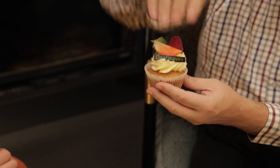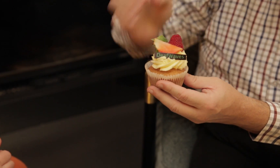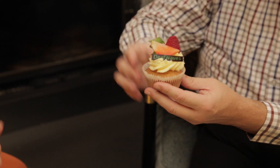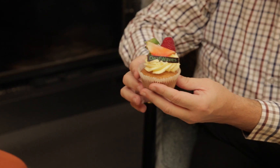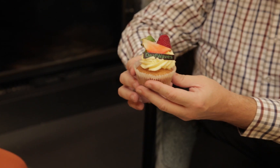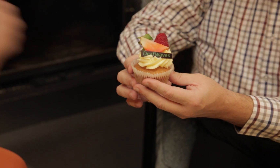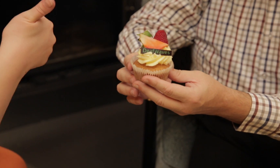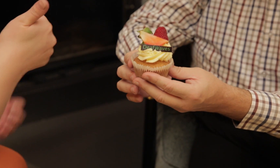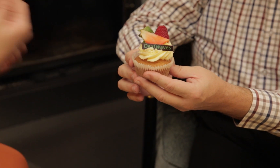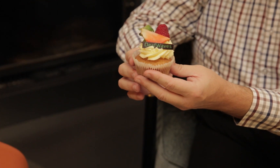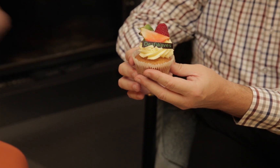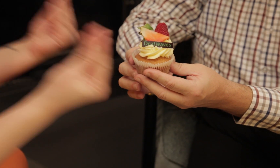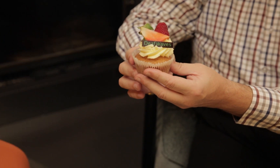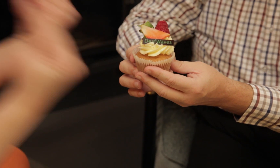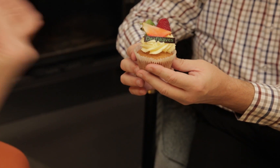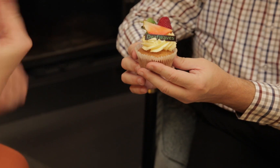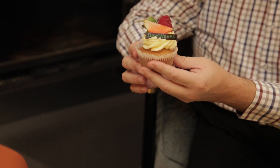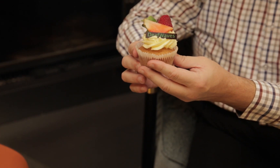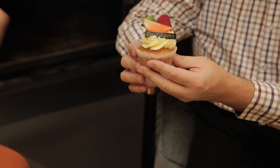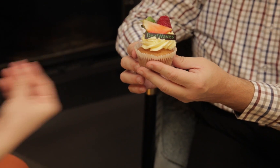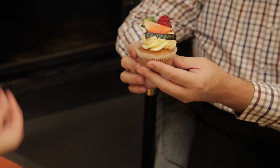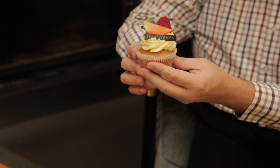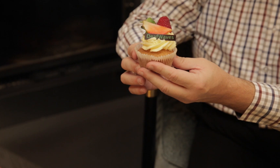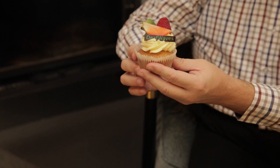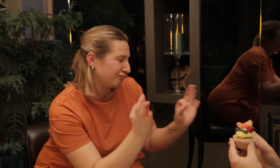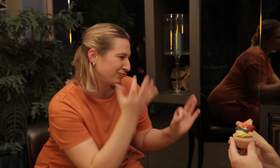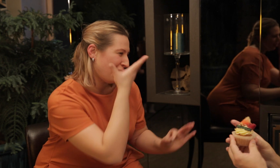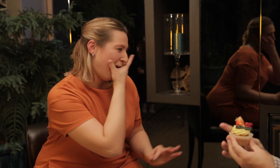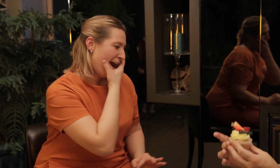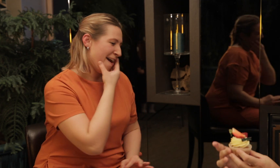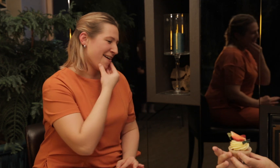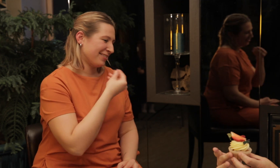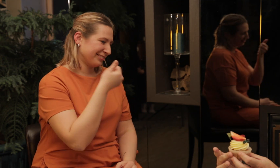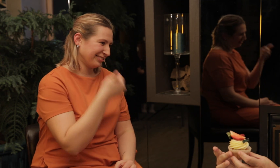Yes, good job!